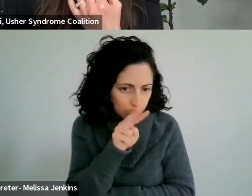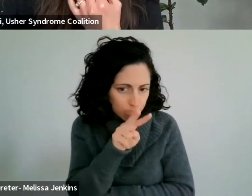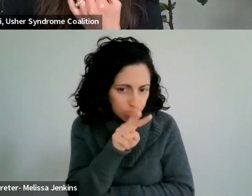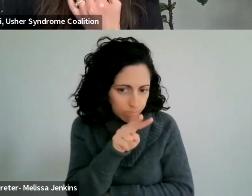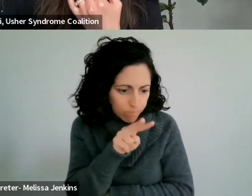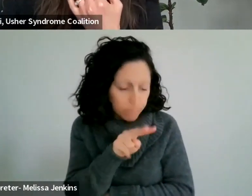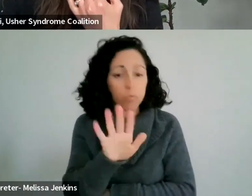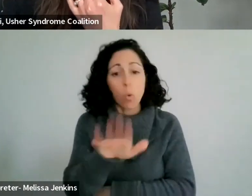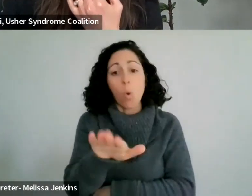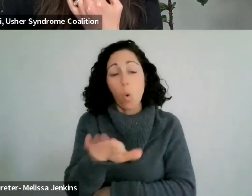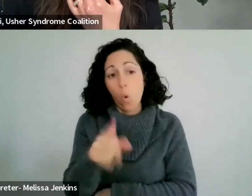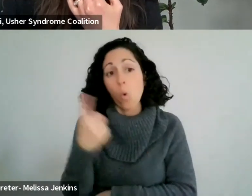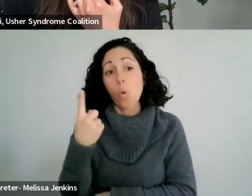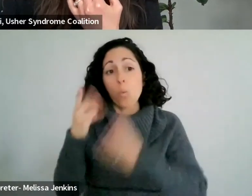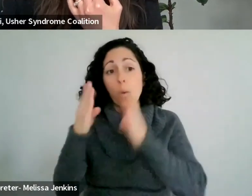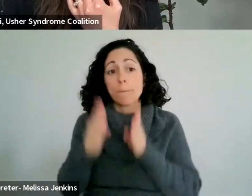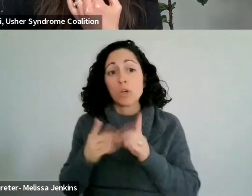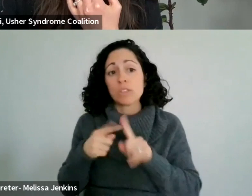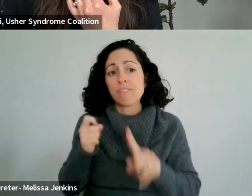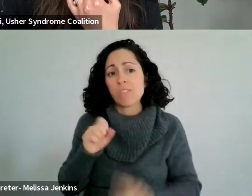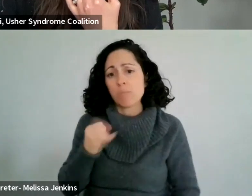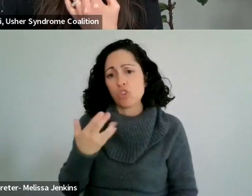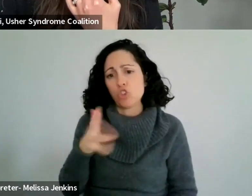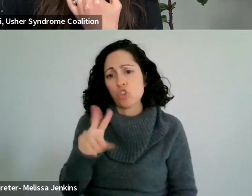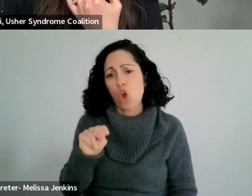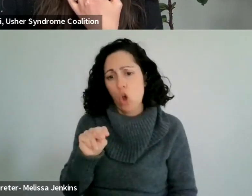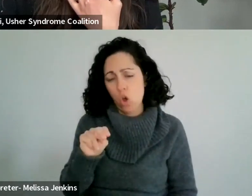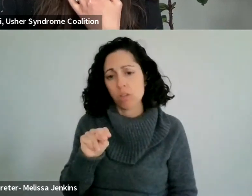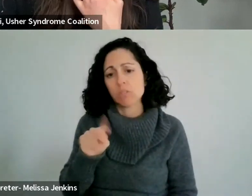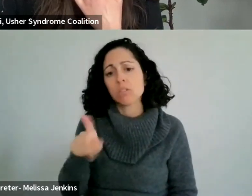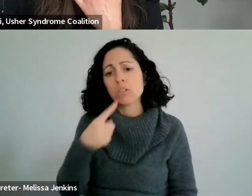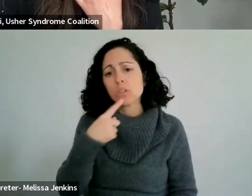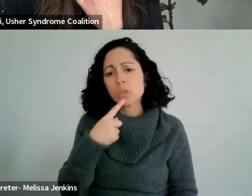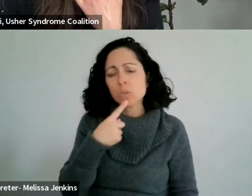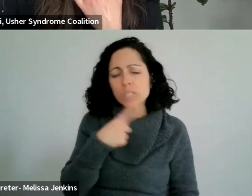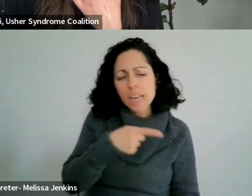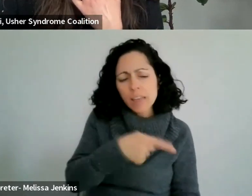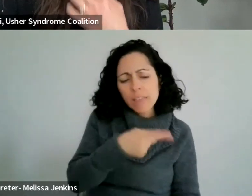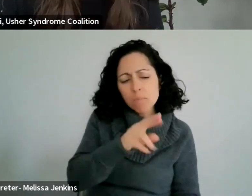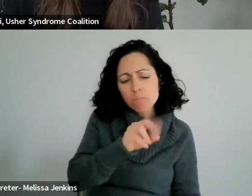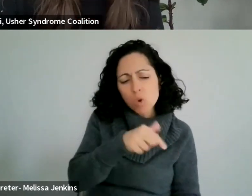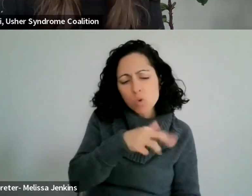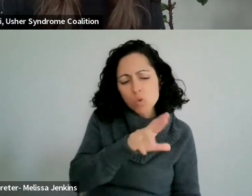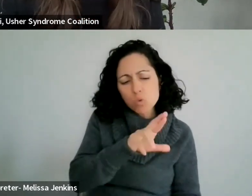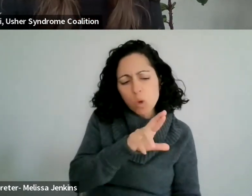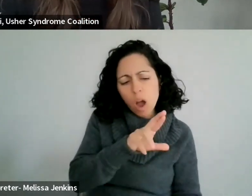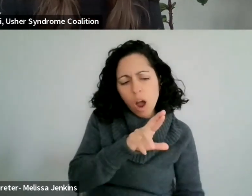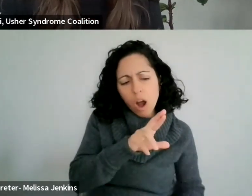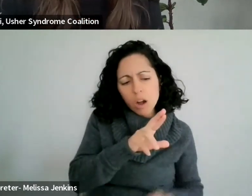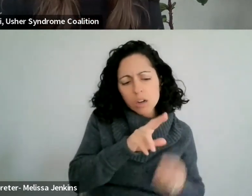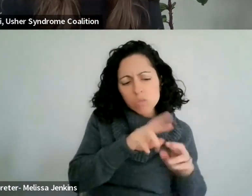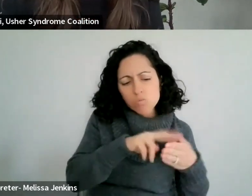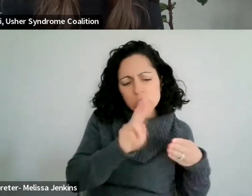This is a question from Shaun, "The positive results from the ProQR data show that there is an eight letter improvement over the control of 72 weeks.